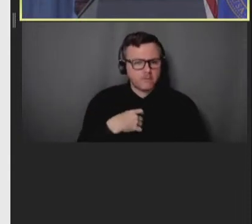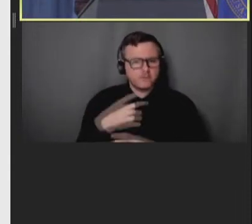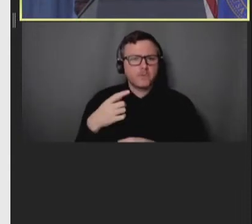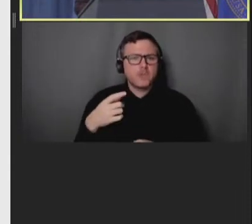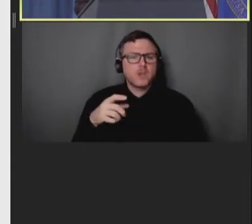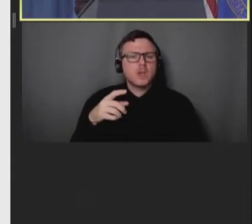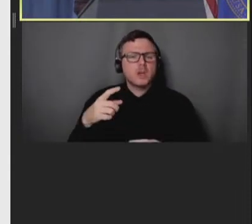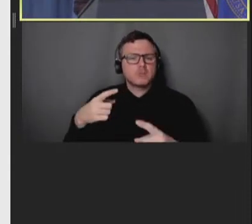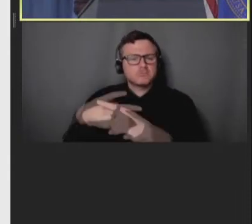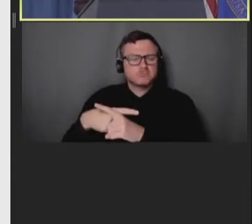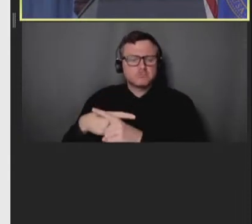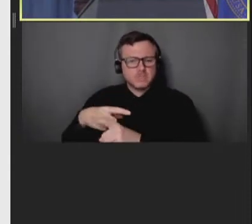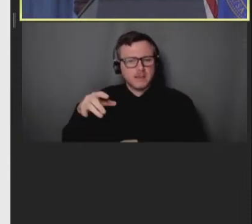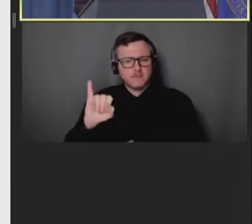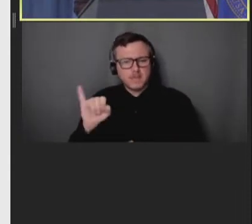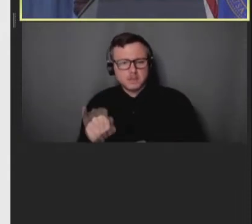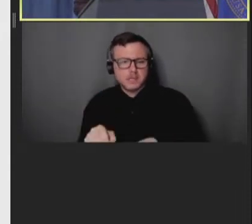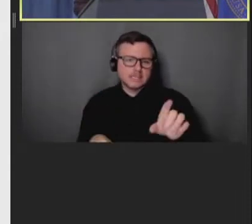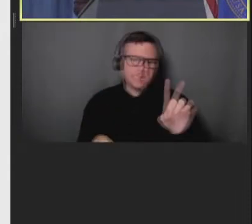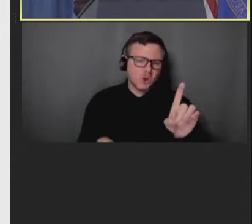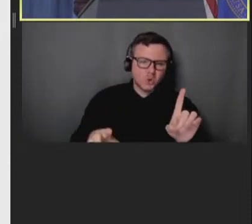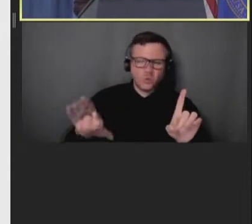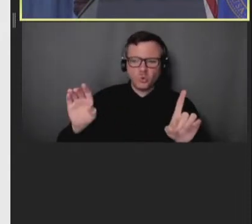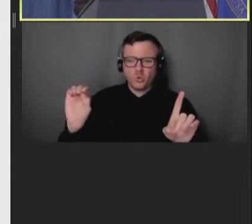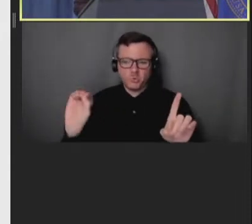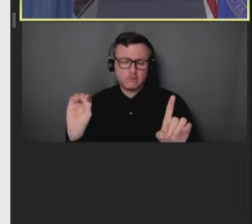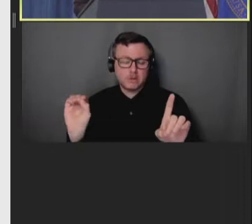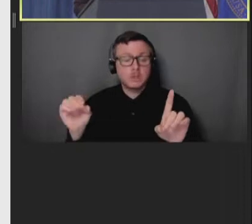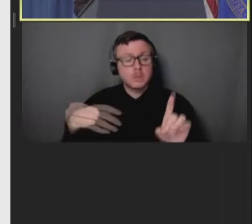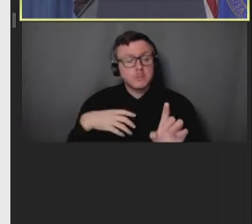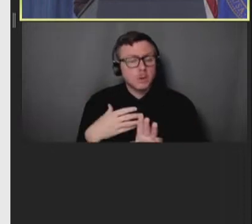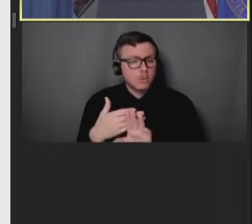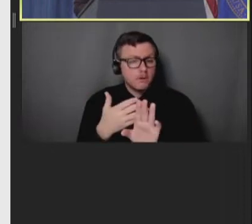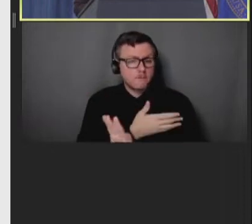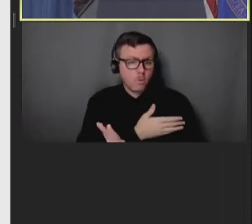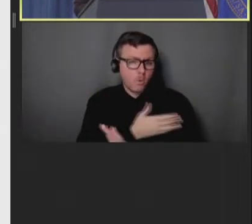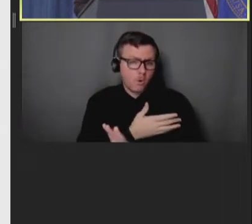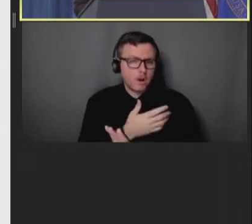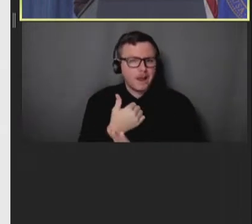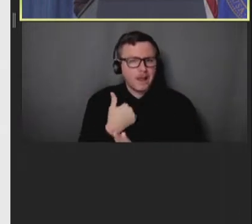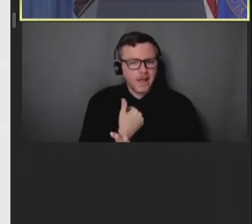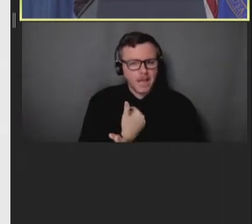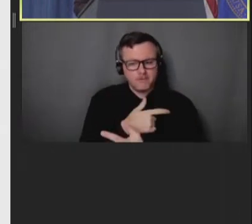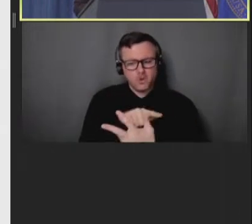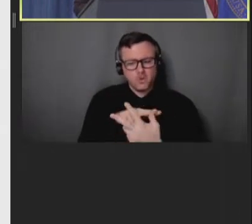which may be Delta or Omicron. Prior to this, we only had three volunteers in